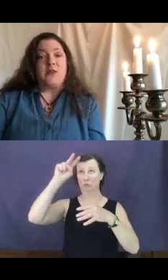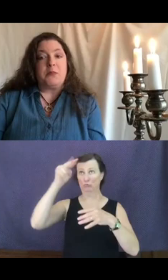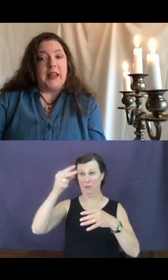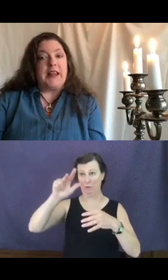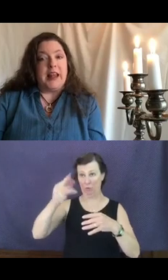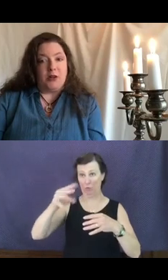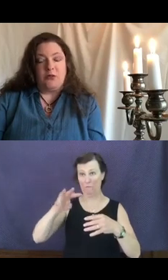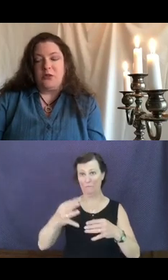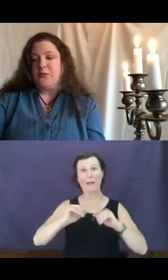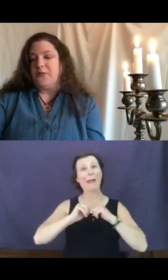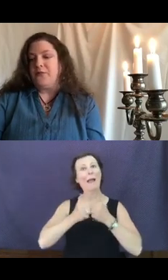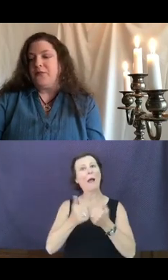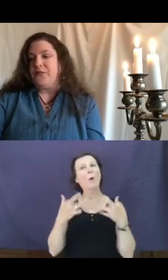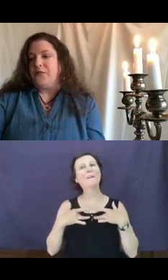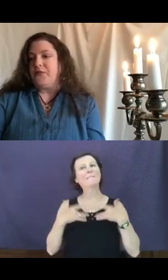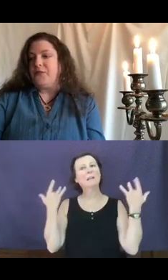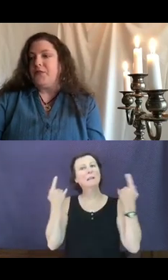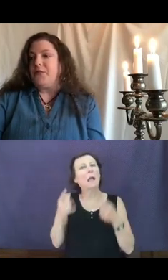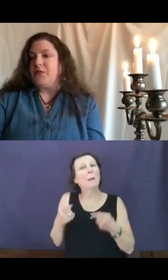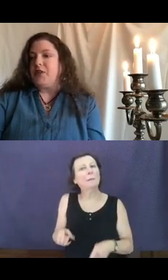played out.